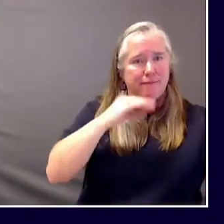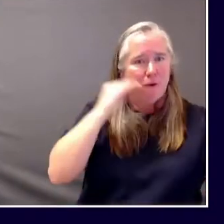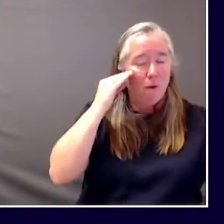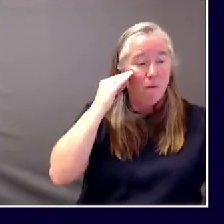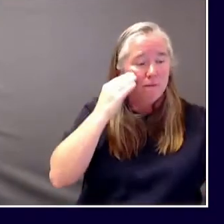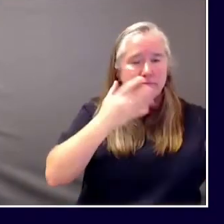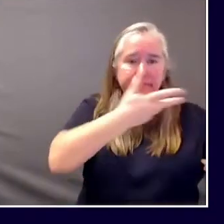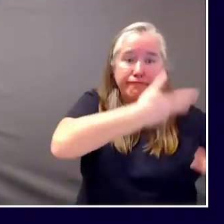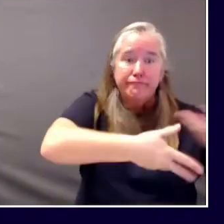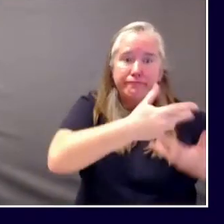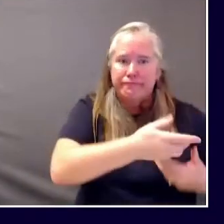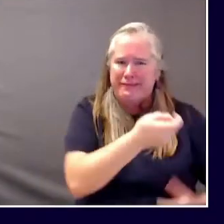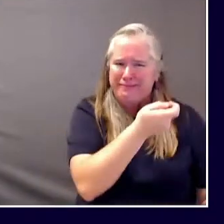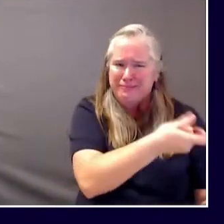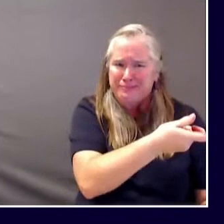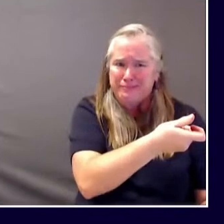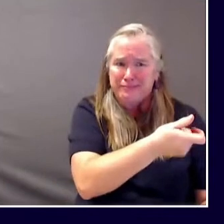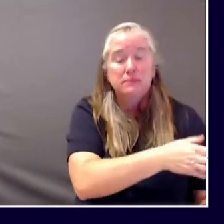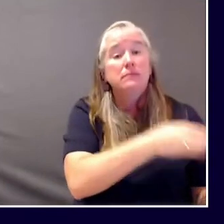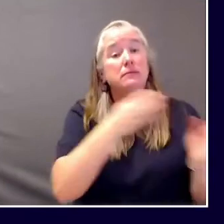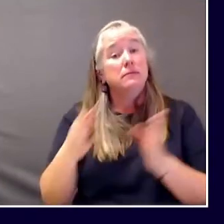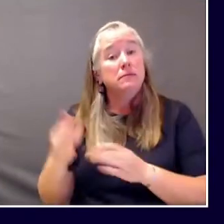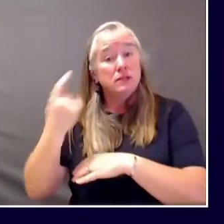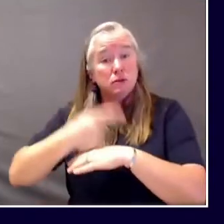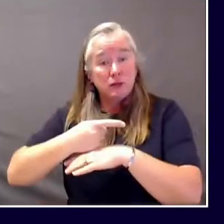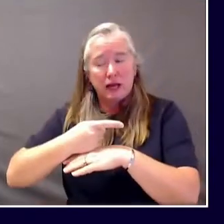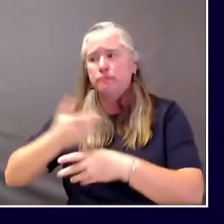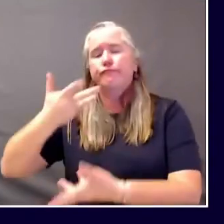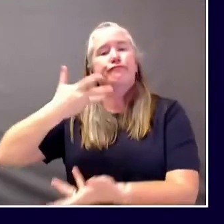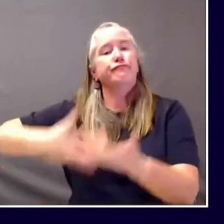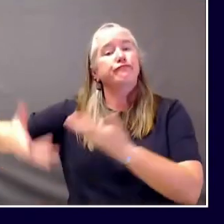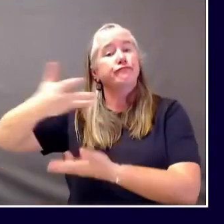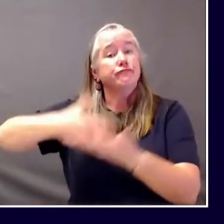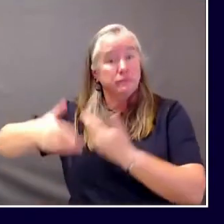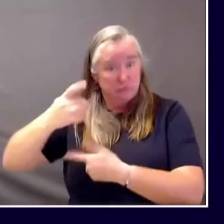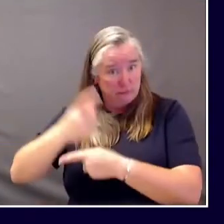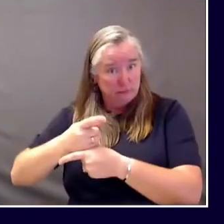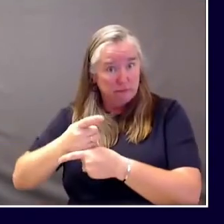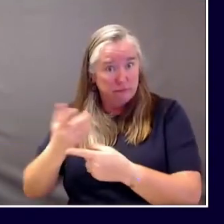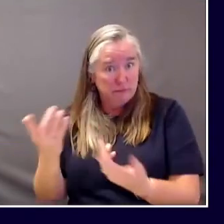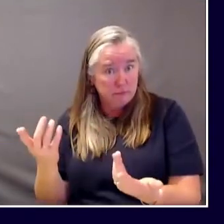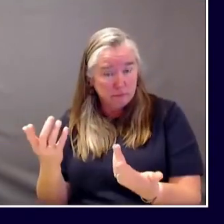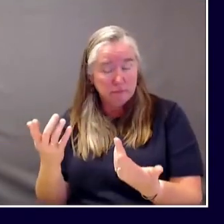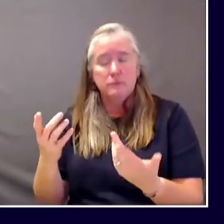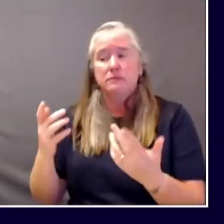contacts